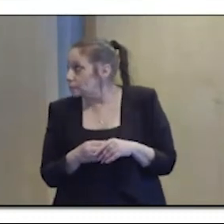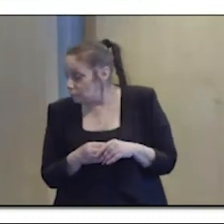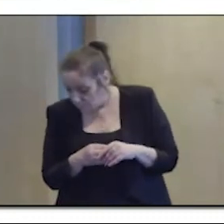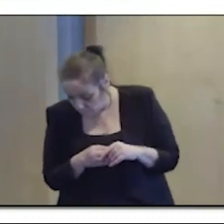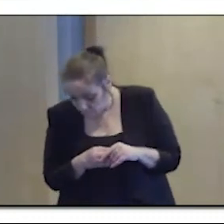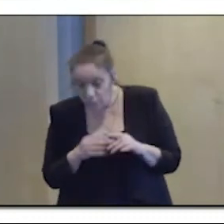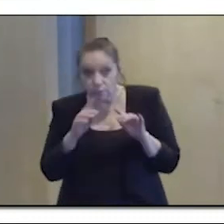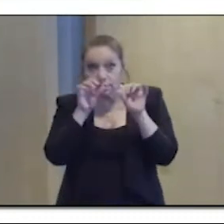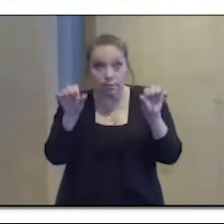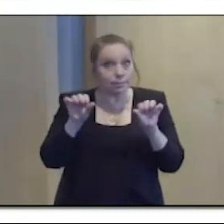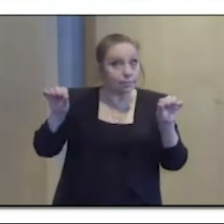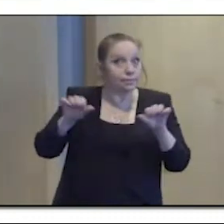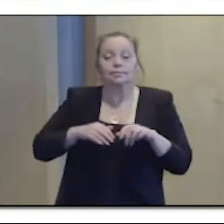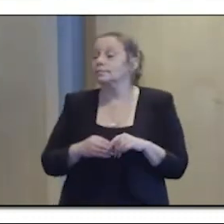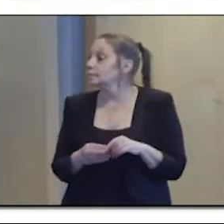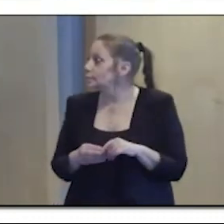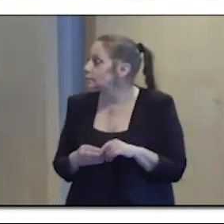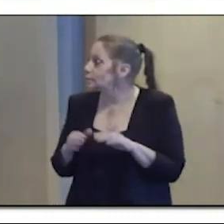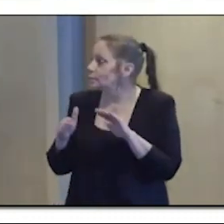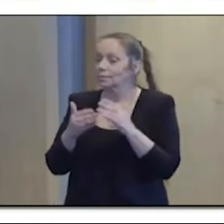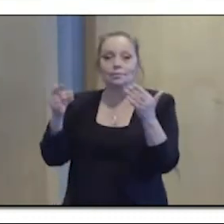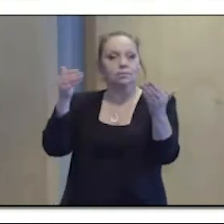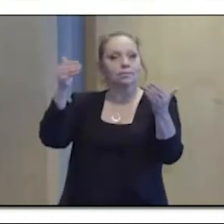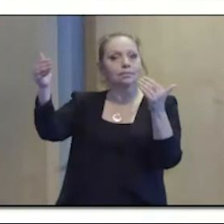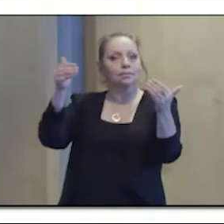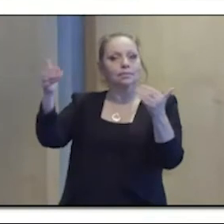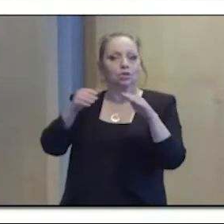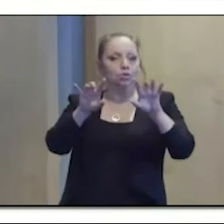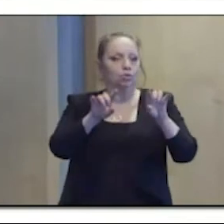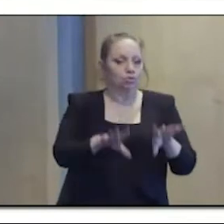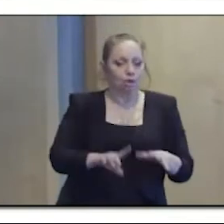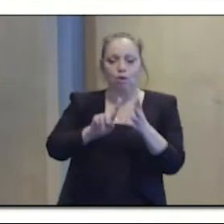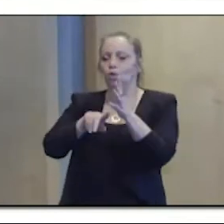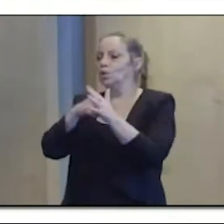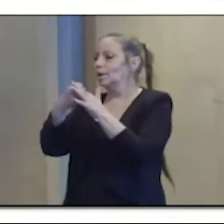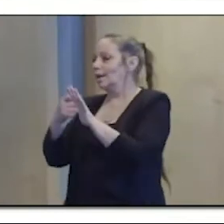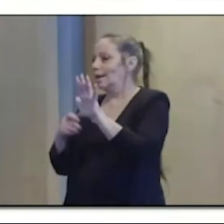All right so I'm going to compare and contrast Australia and the UK but let's not talk about